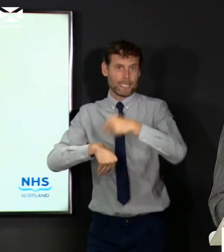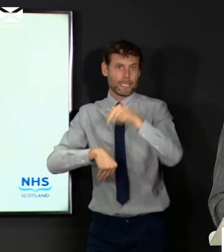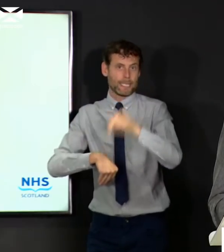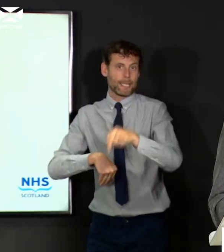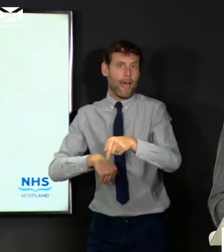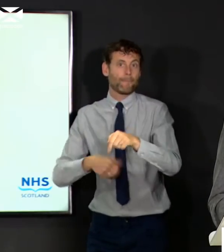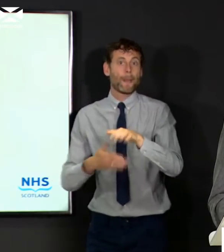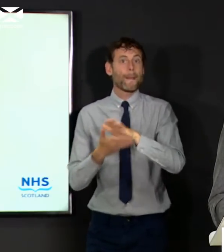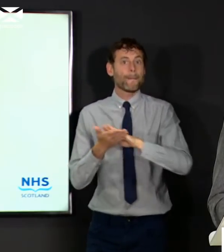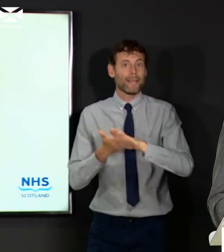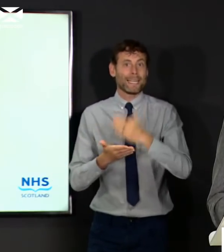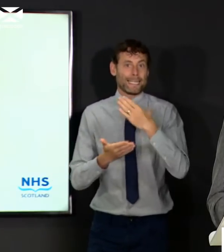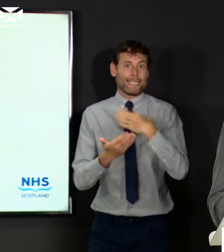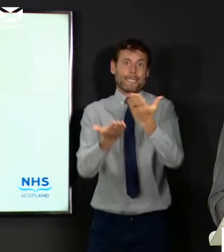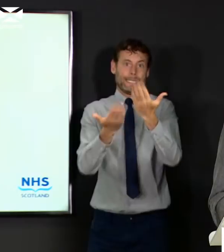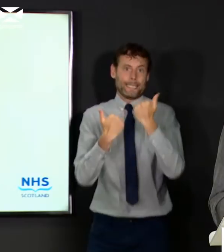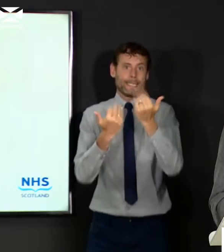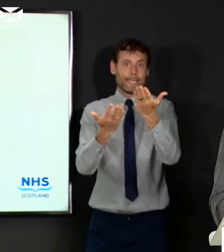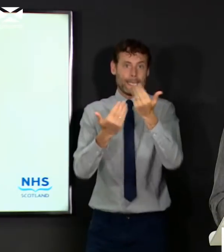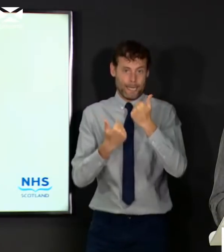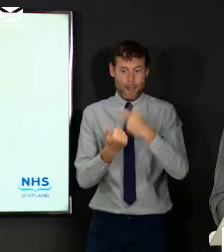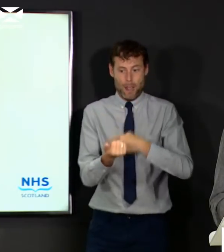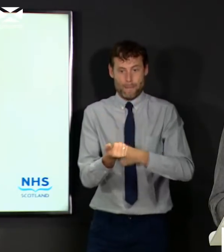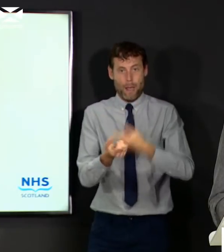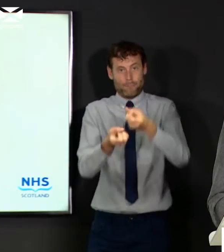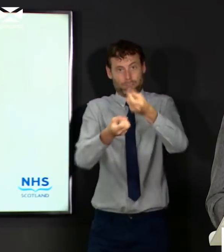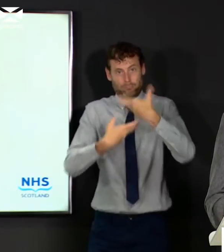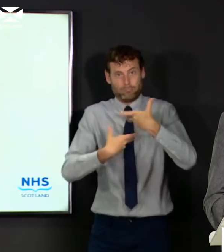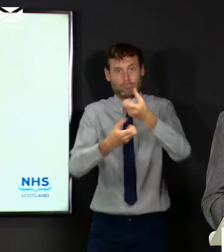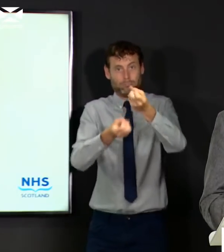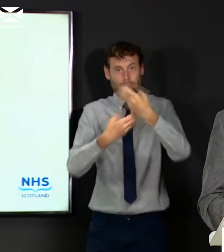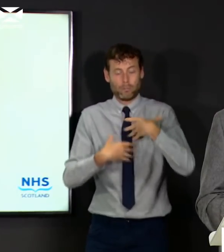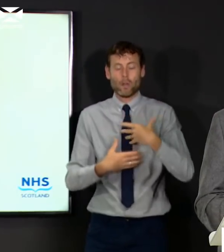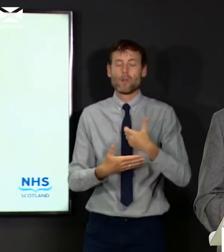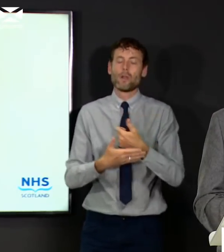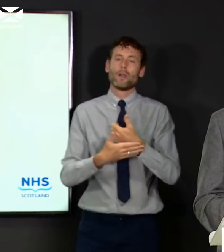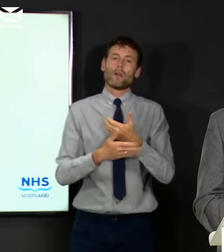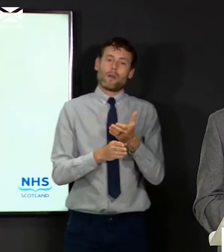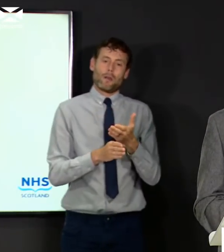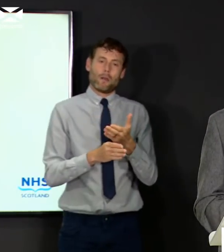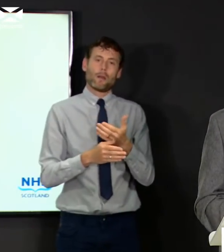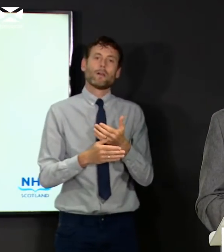their target levels. During the pandemic the usual donor eligibility still apply,